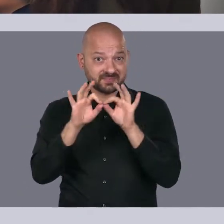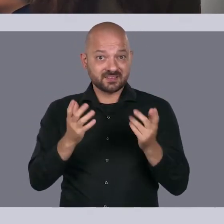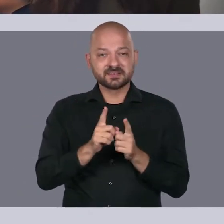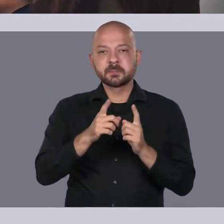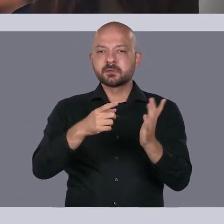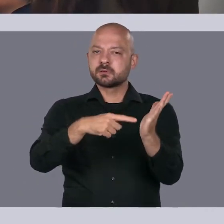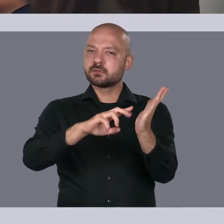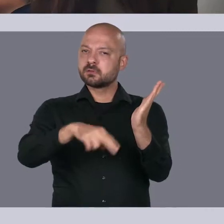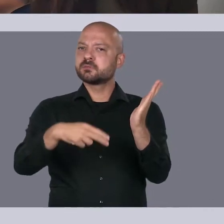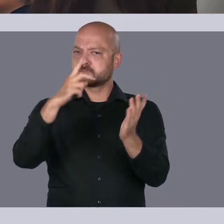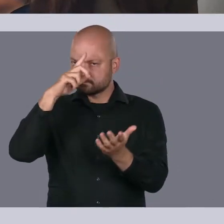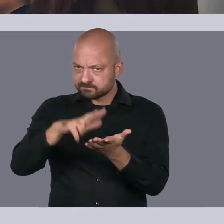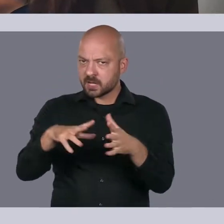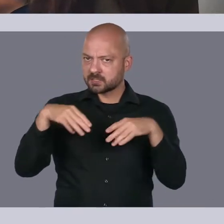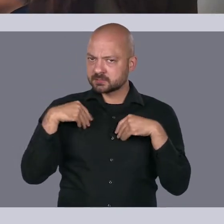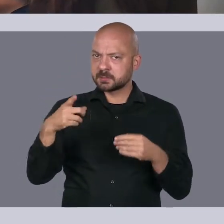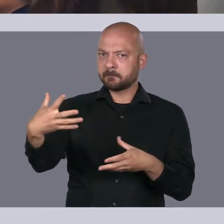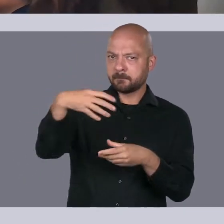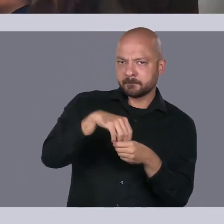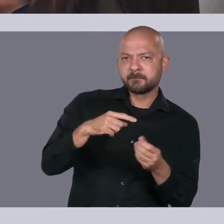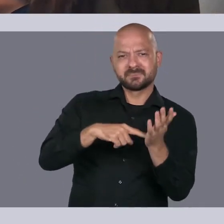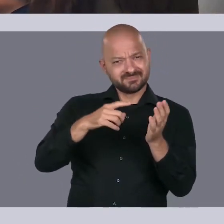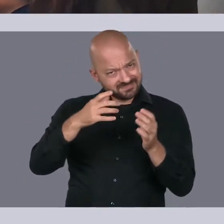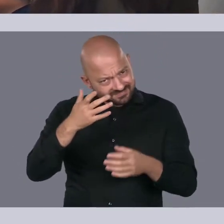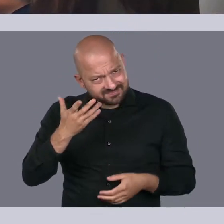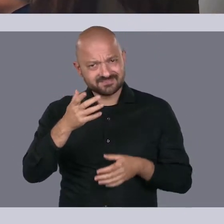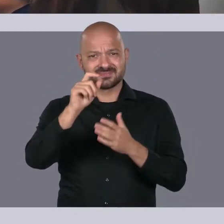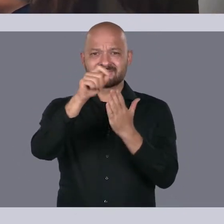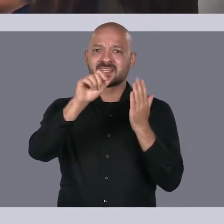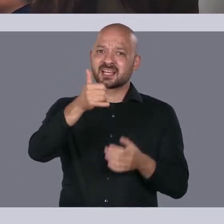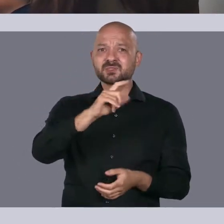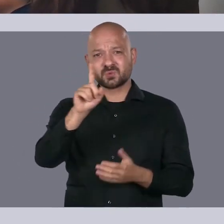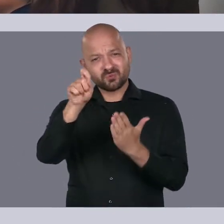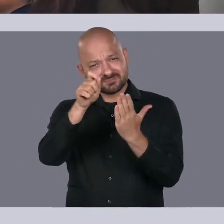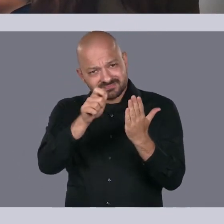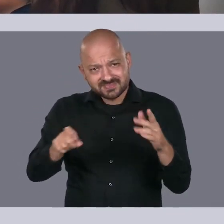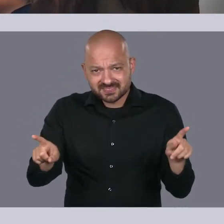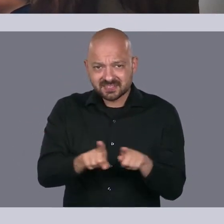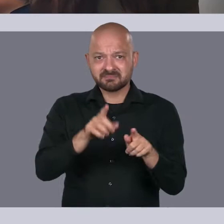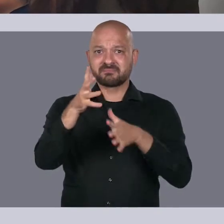into their preferred language, including constant forms, questionnaires, or even simple email requests.